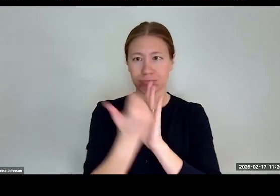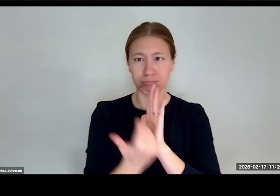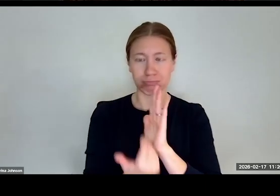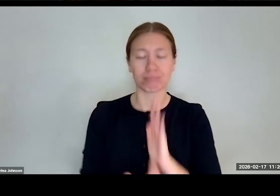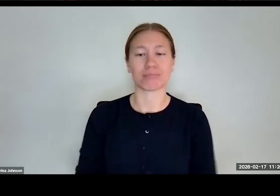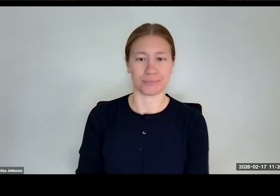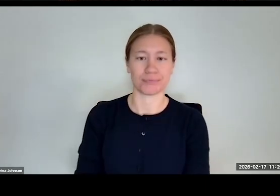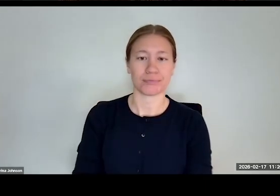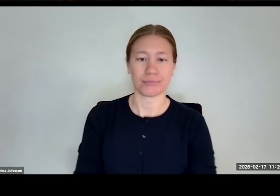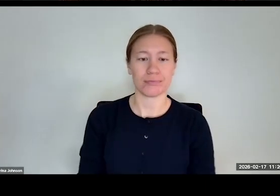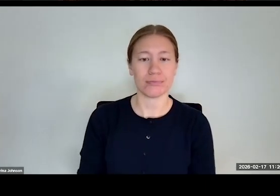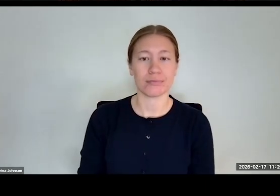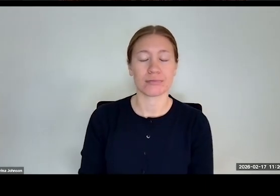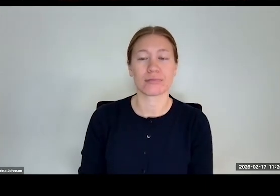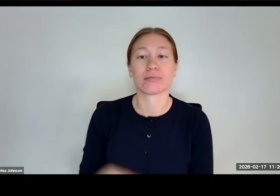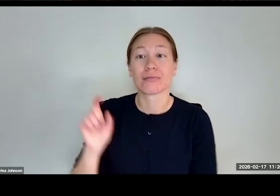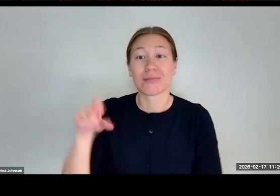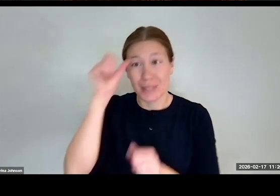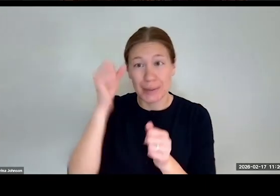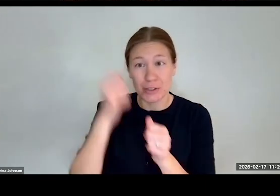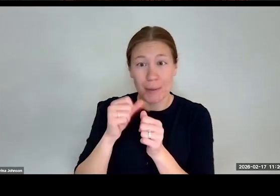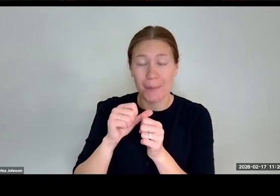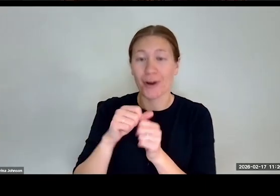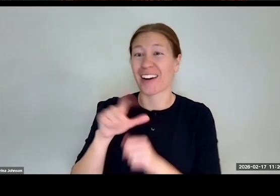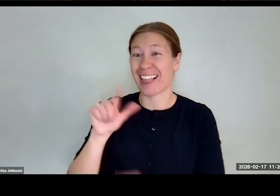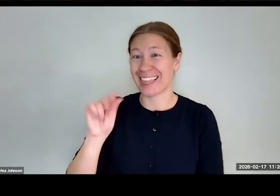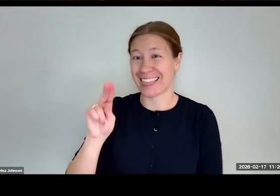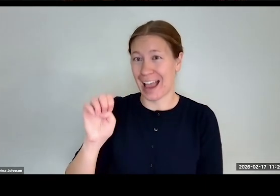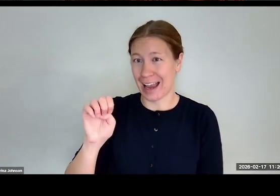The other thing we need to keep in mind is using that line spacing feature to increase the space